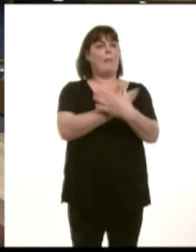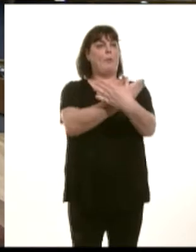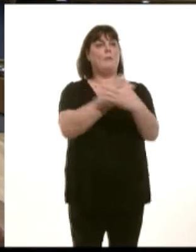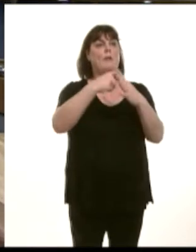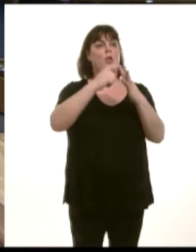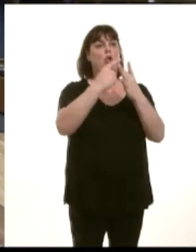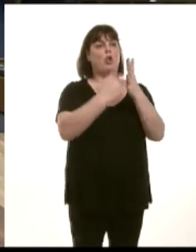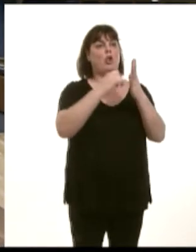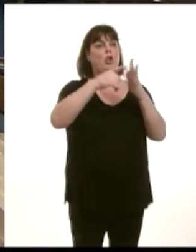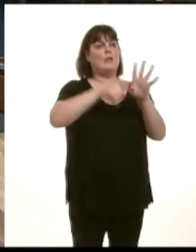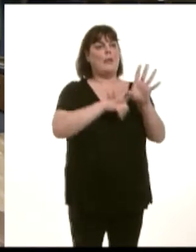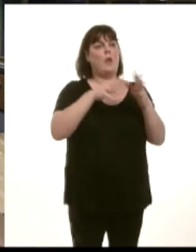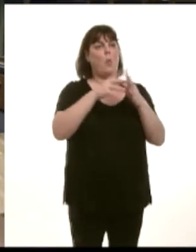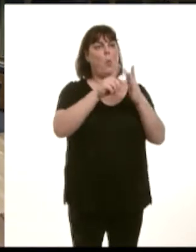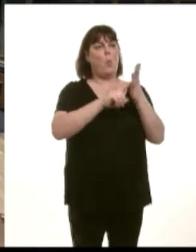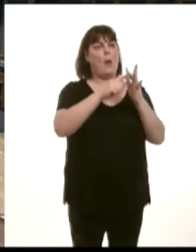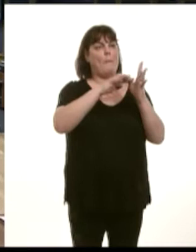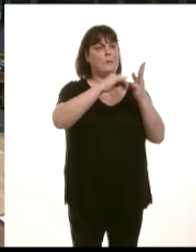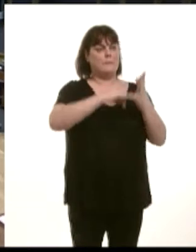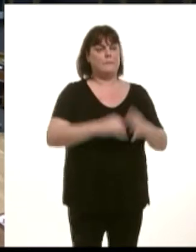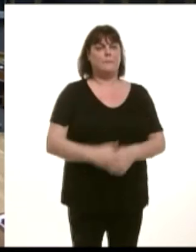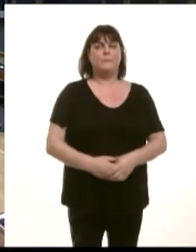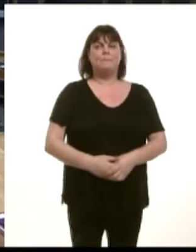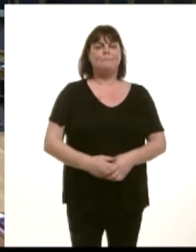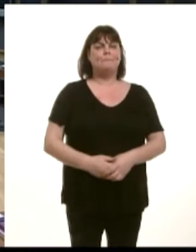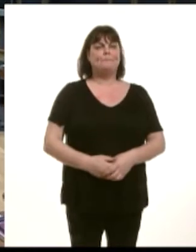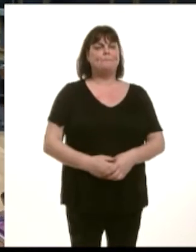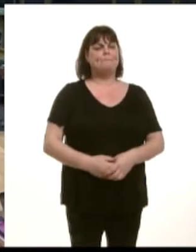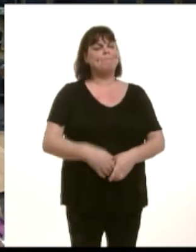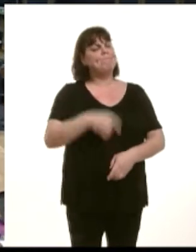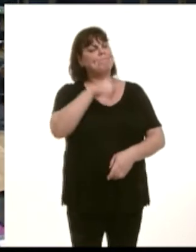Kirsty Williams: First Minister, what analysis has your Government carried out in recent